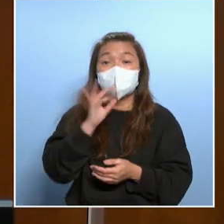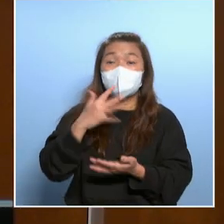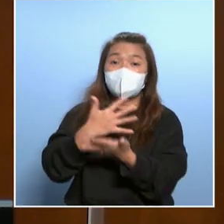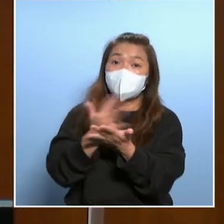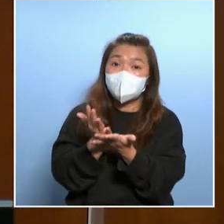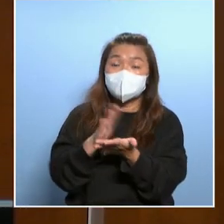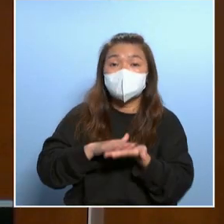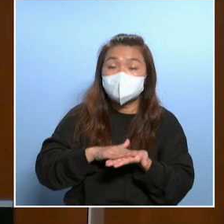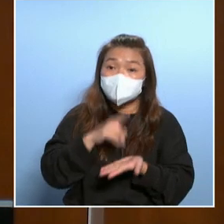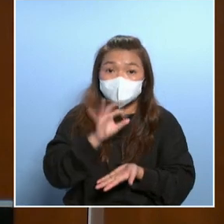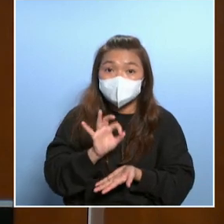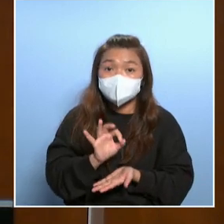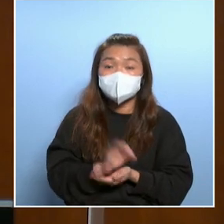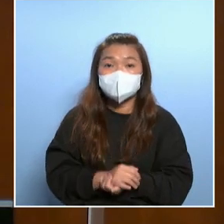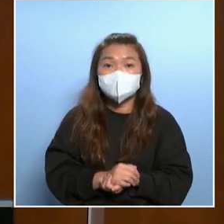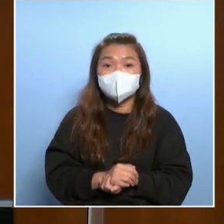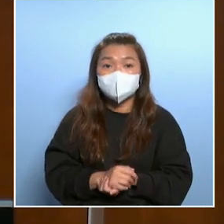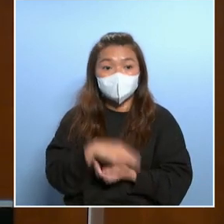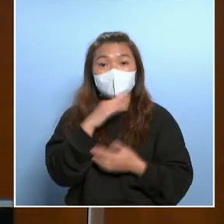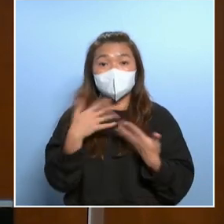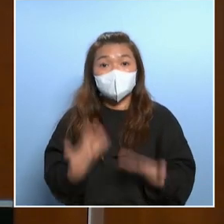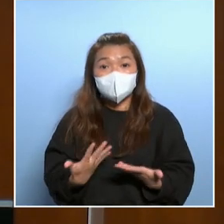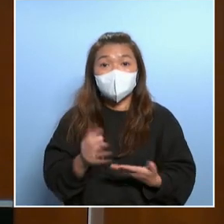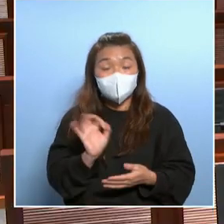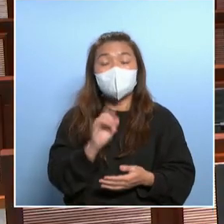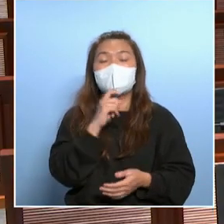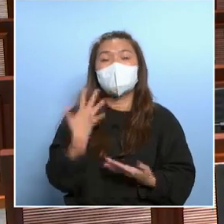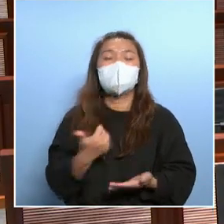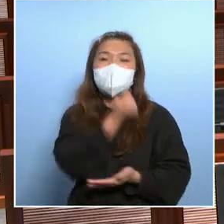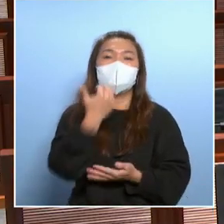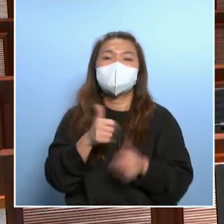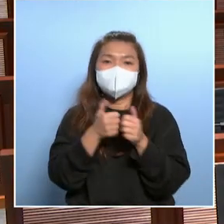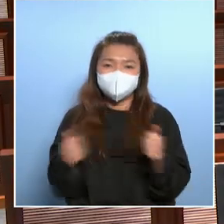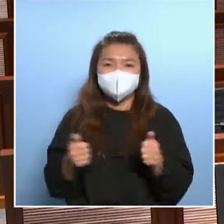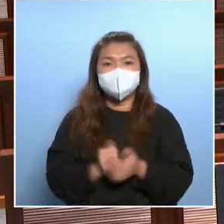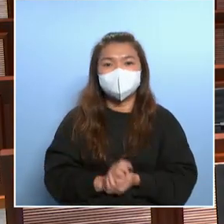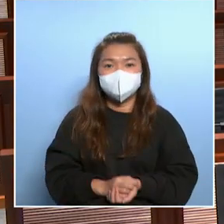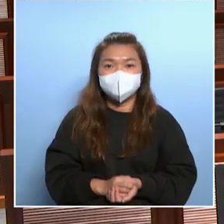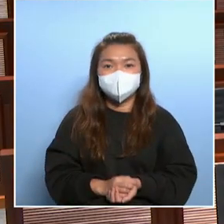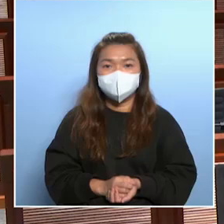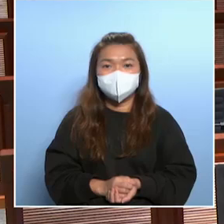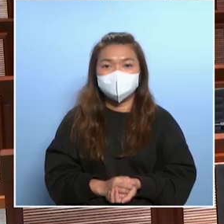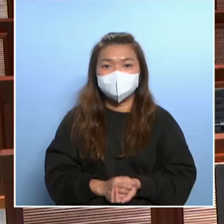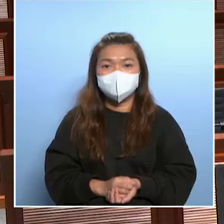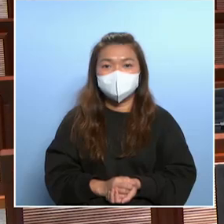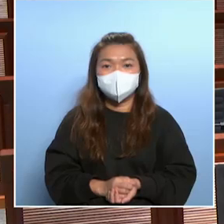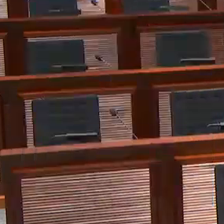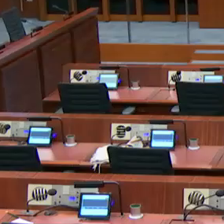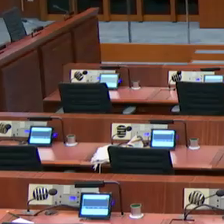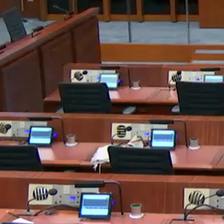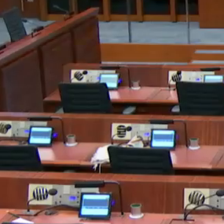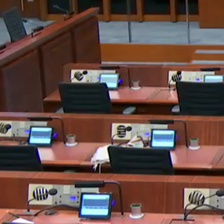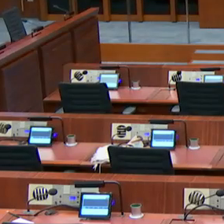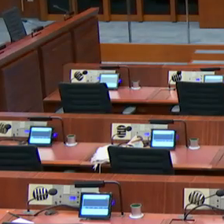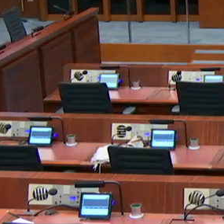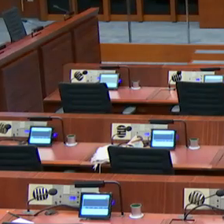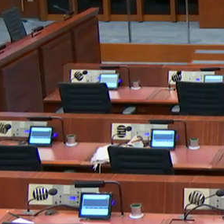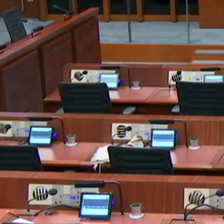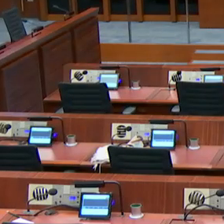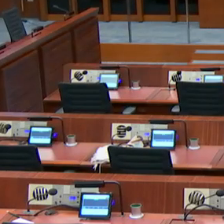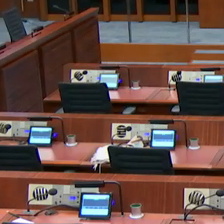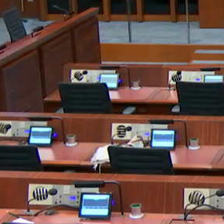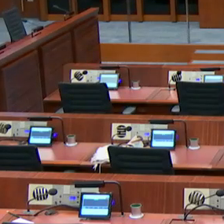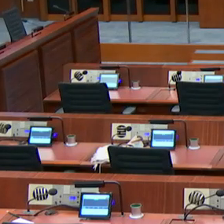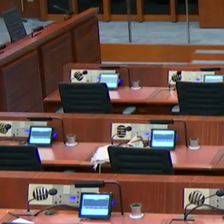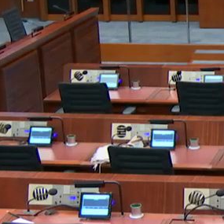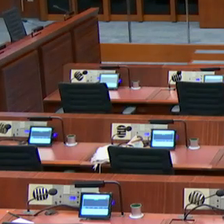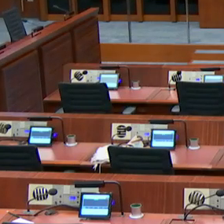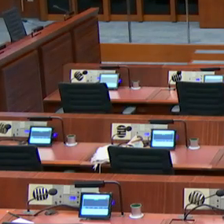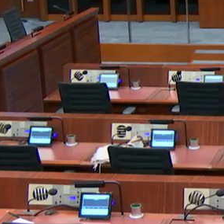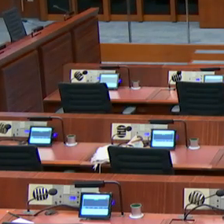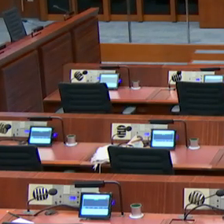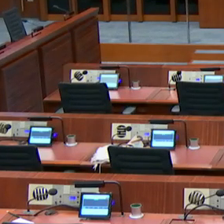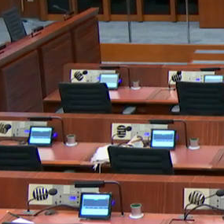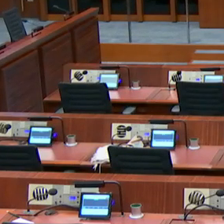Any other business